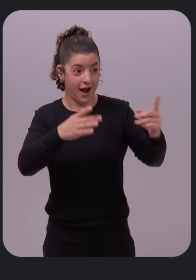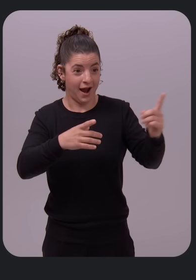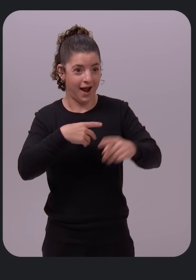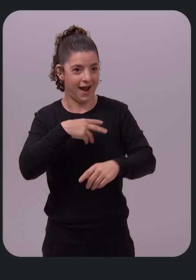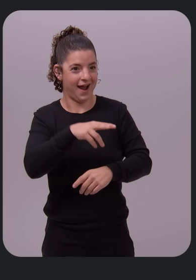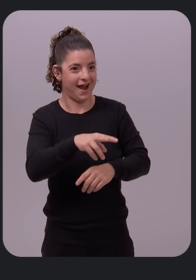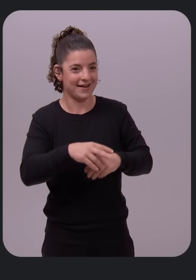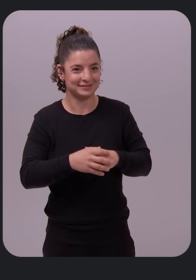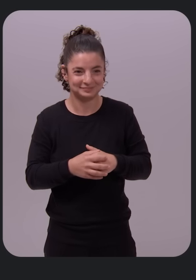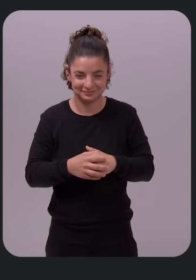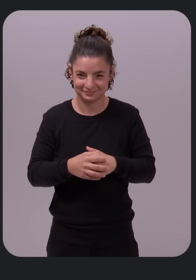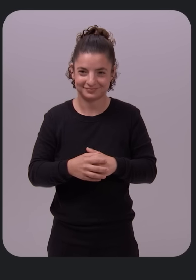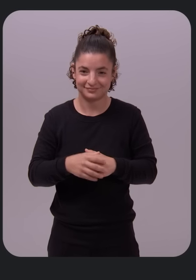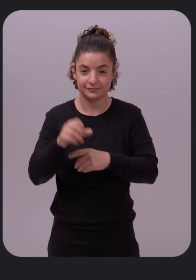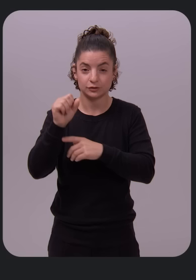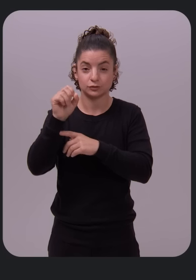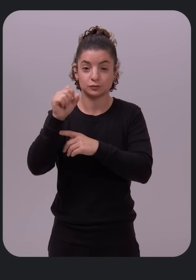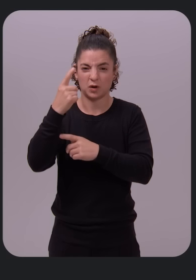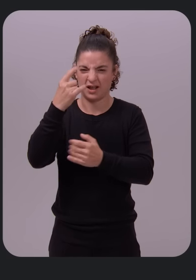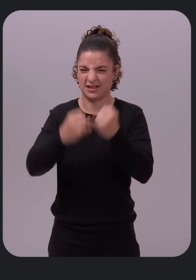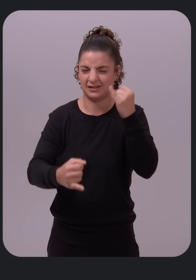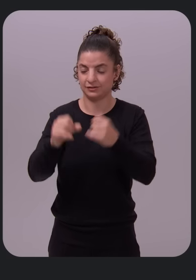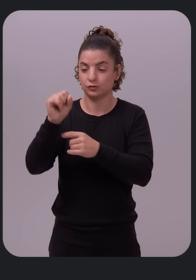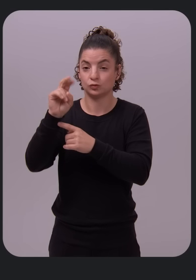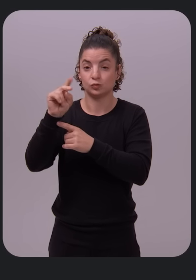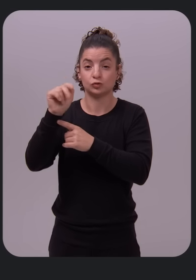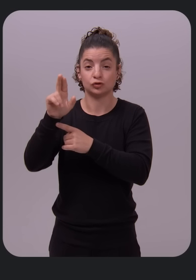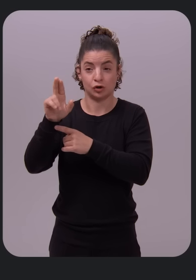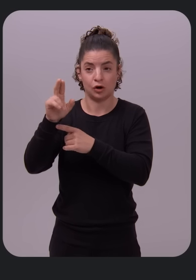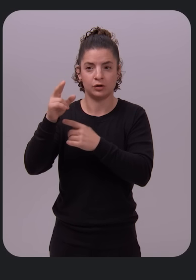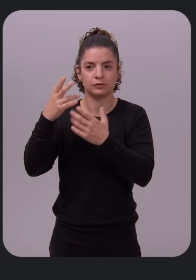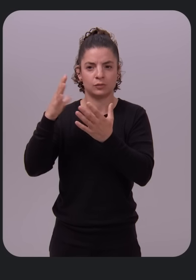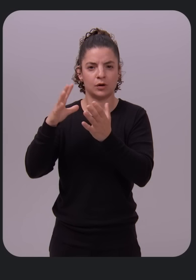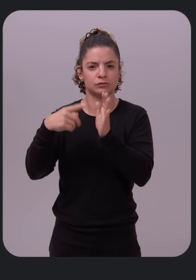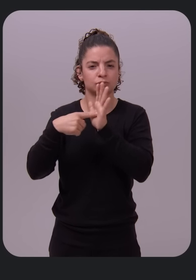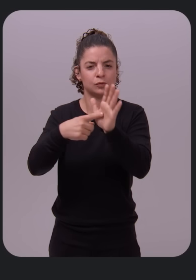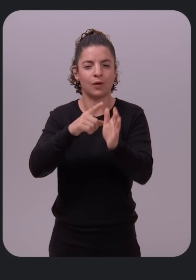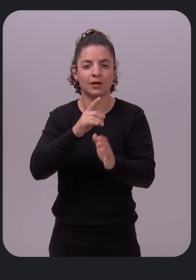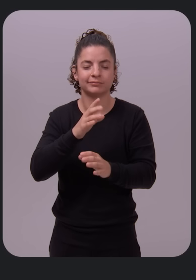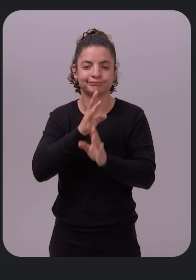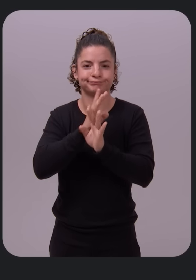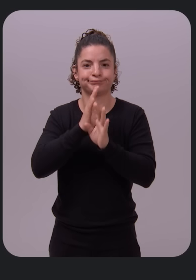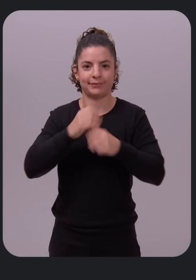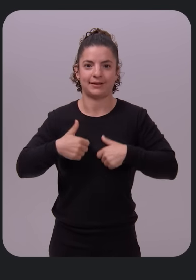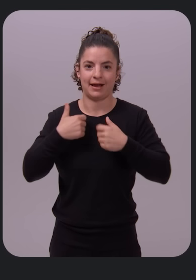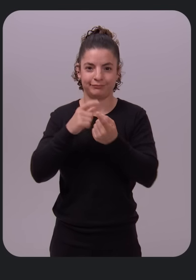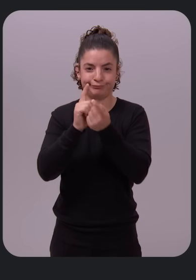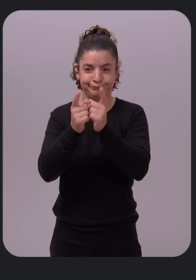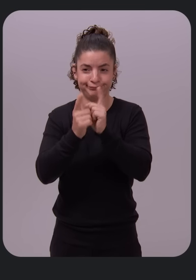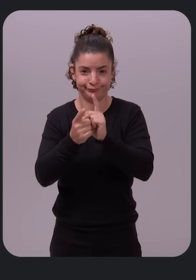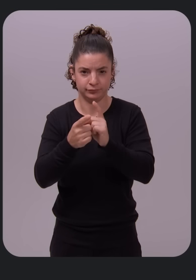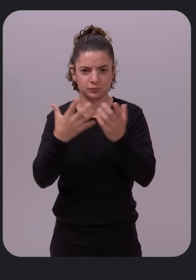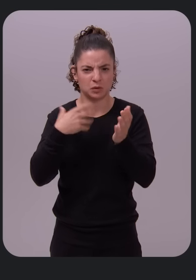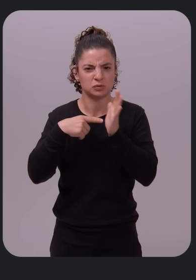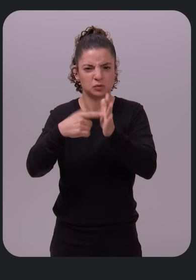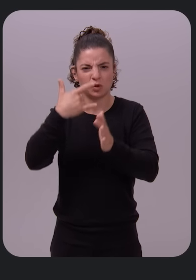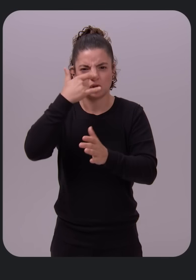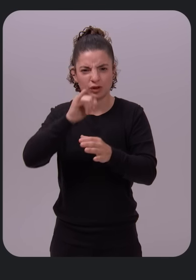Sundar showed what's possible with live translation earlier. Let's see what that's like on glasses.